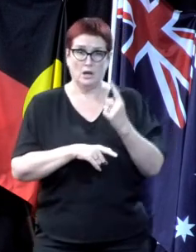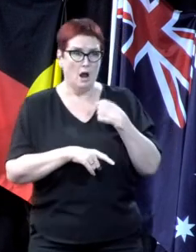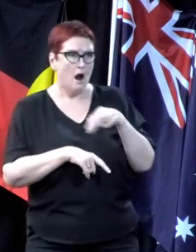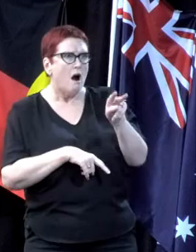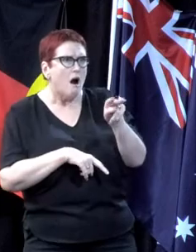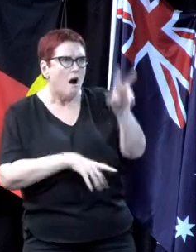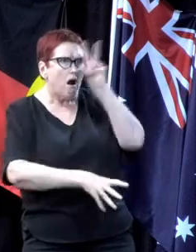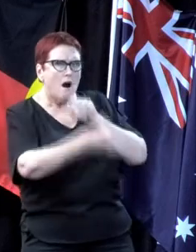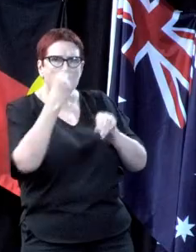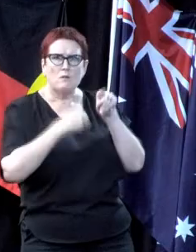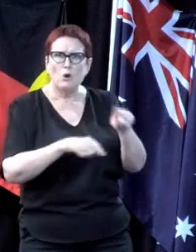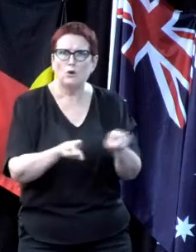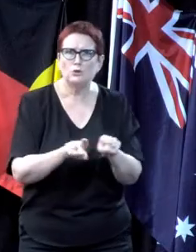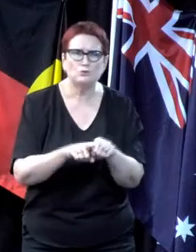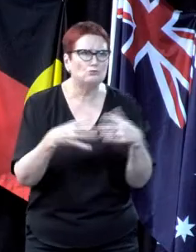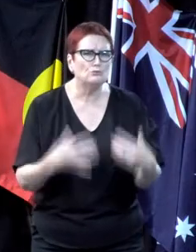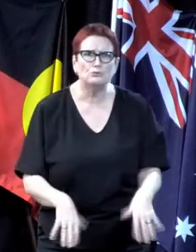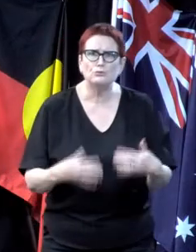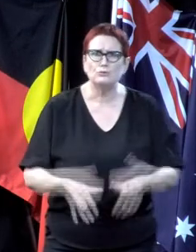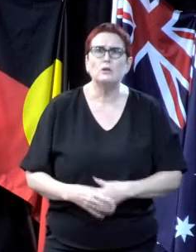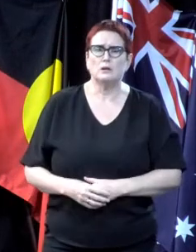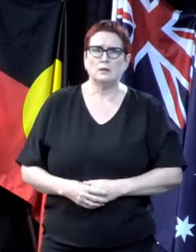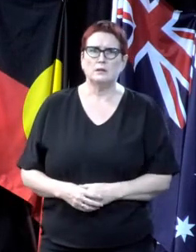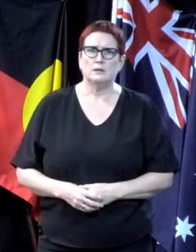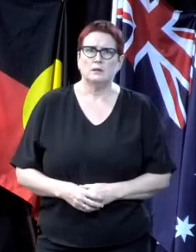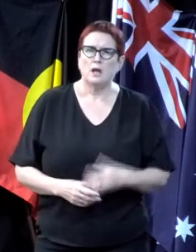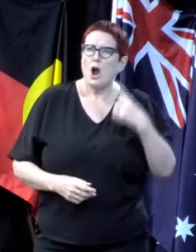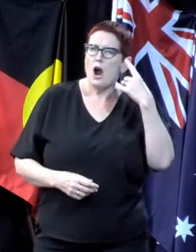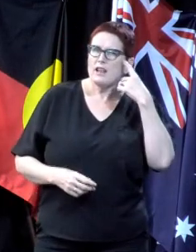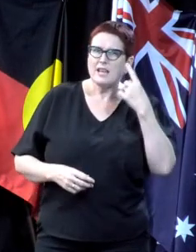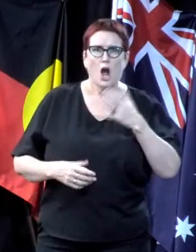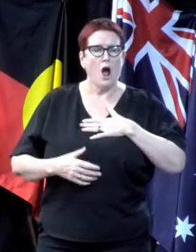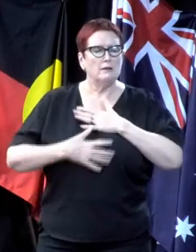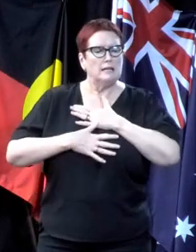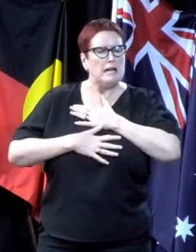So that’s why I think I’m such an advocate, because I definitely walk the talk.